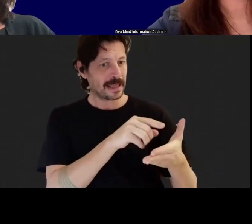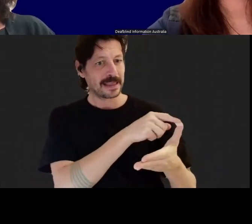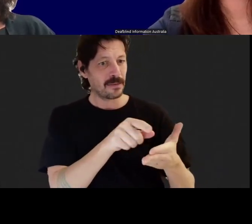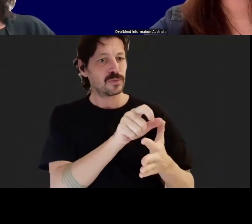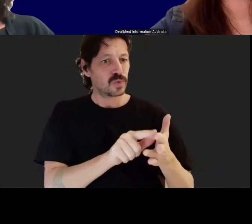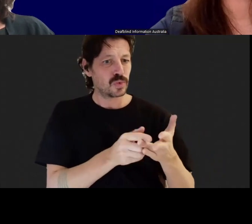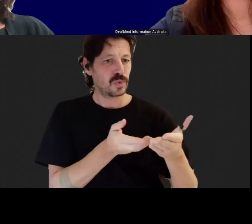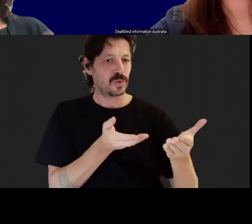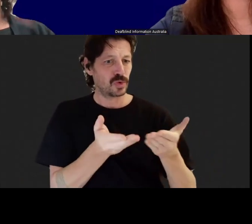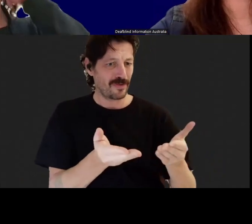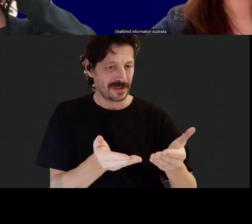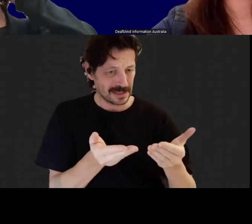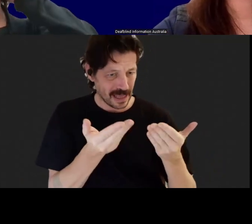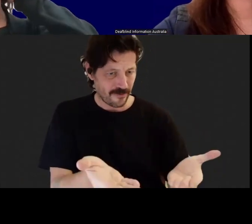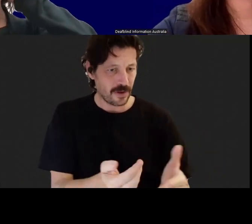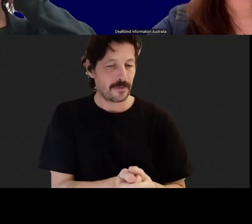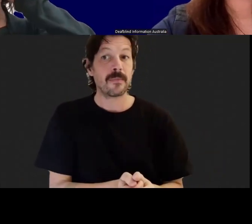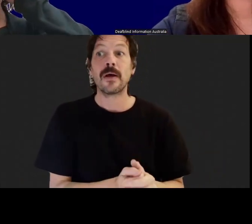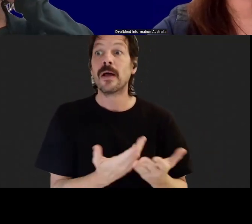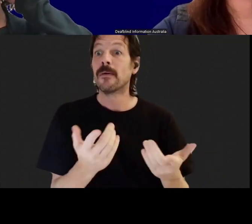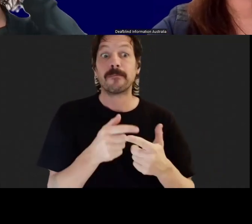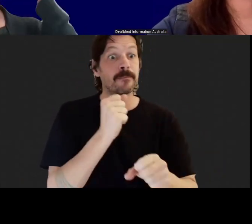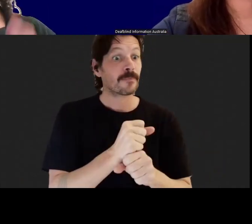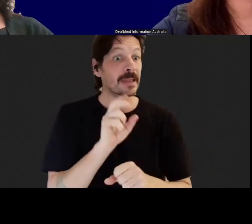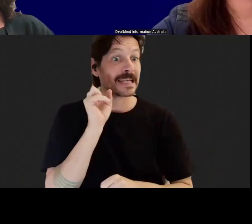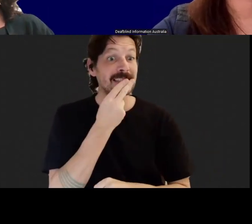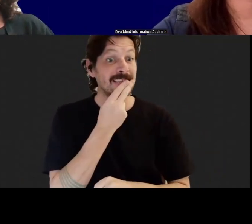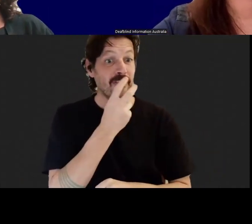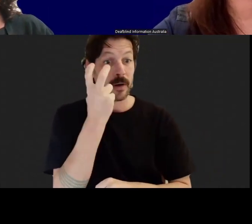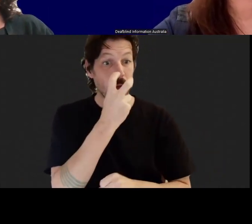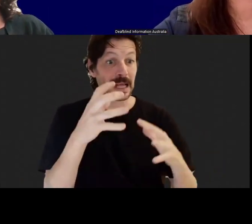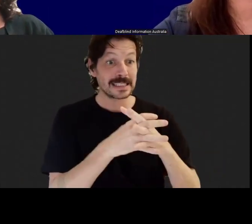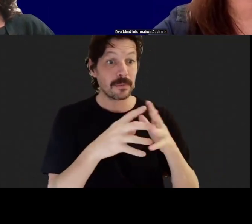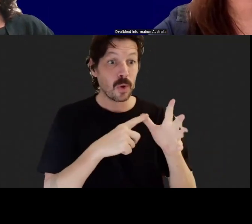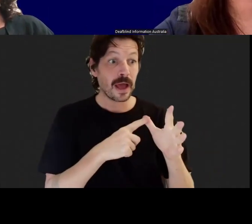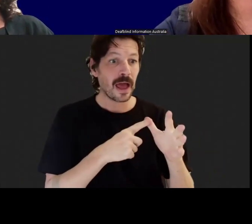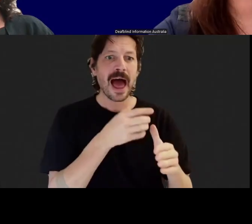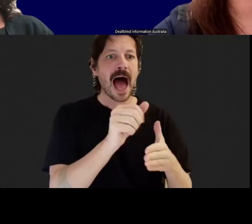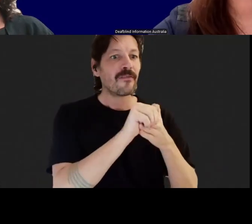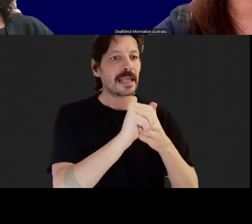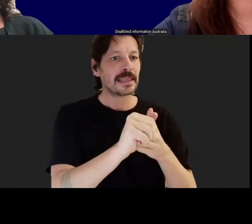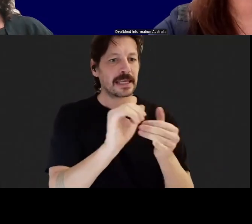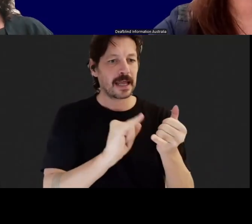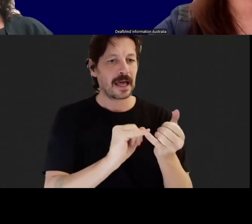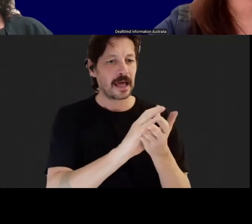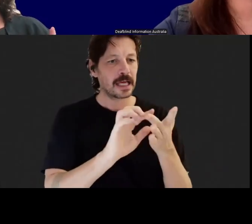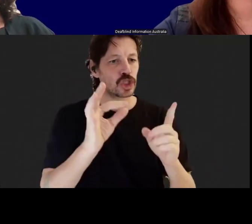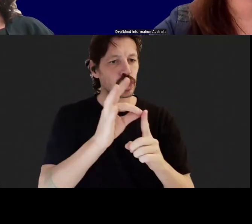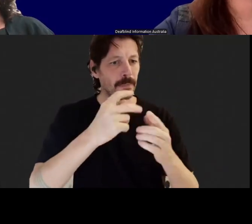So for example, in Deafblind Western Australia there's a leadership program at the moment that's building skills in the